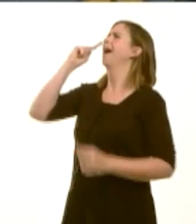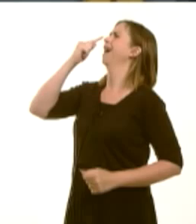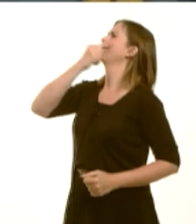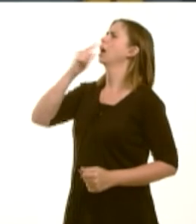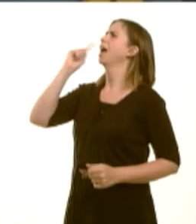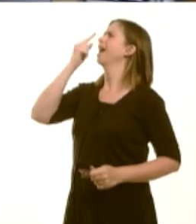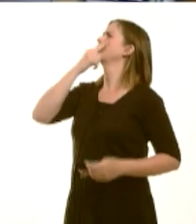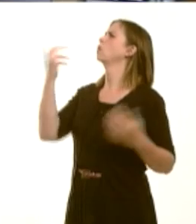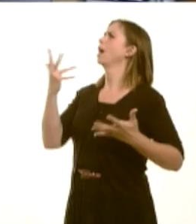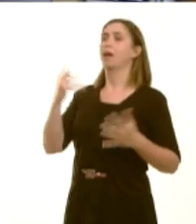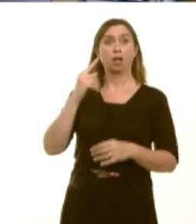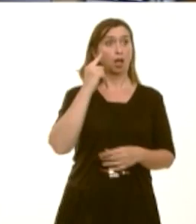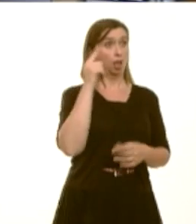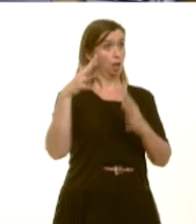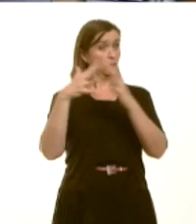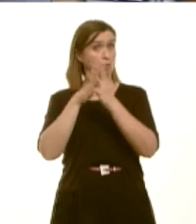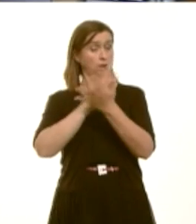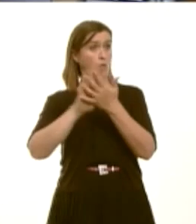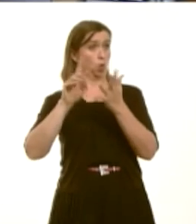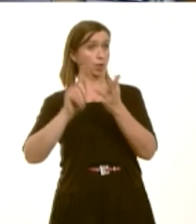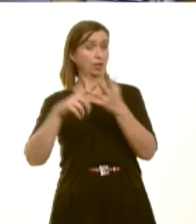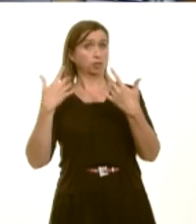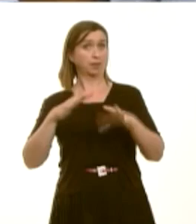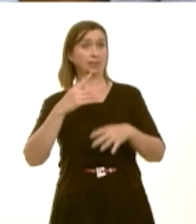and he can see it from the World Health Organization if he cares to read what they have said.